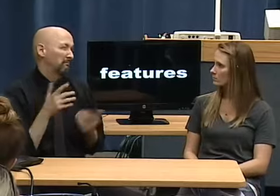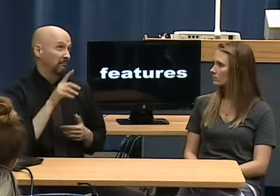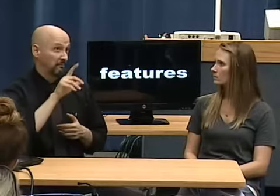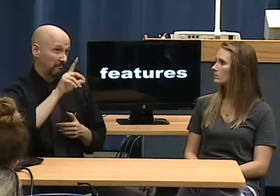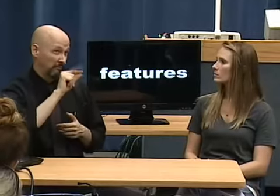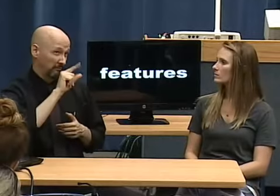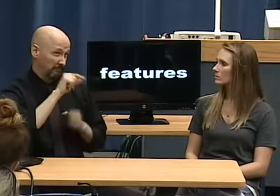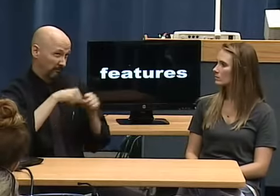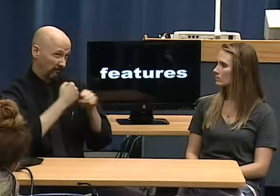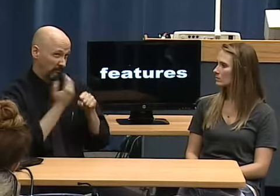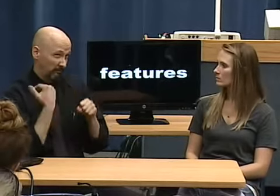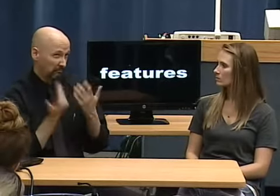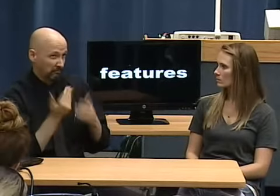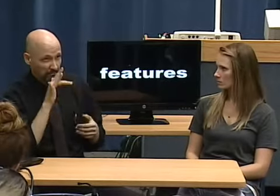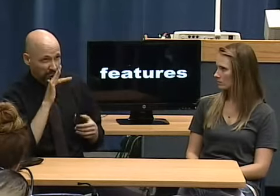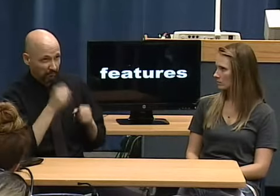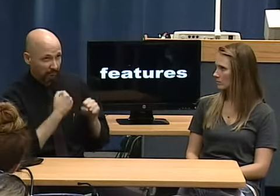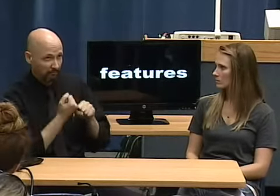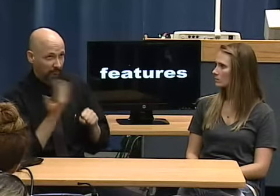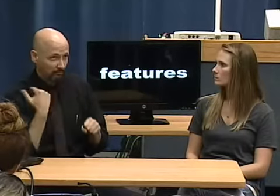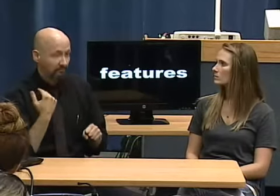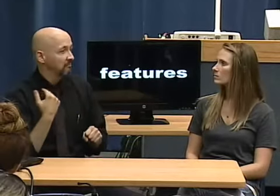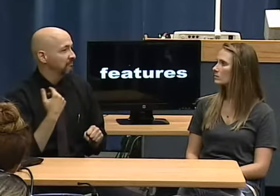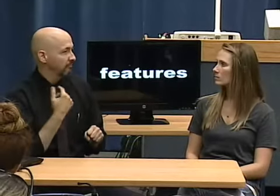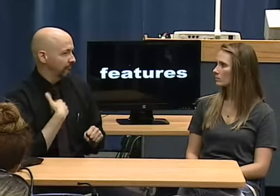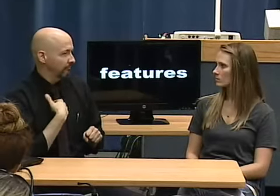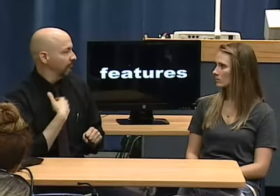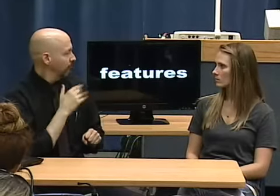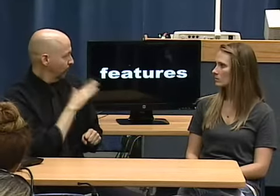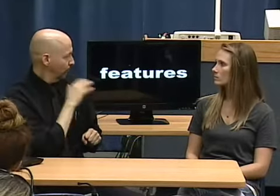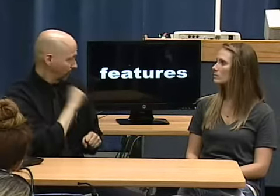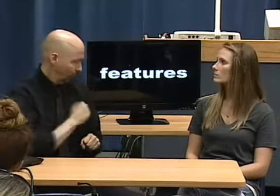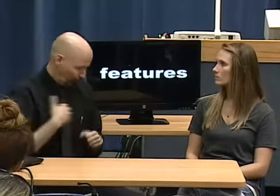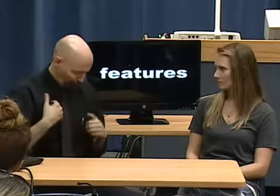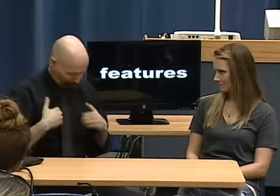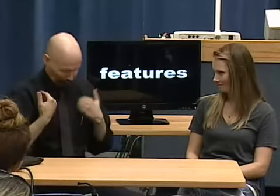Maybe 20 years ago, or 25 years ago, I was your age, young,